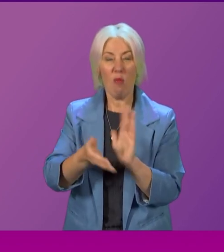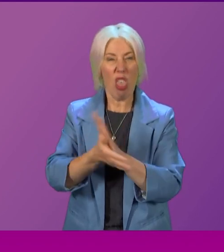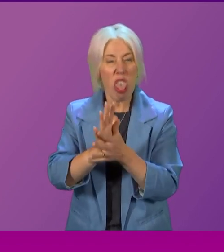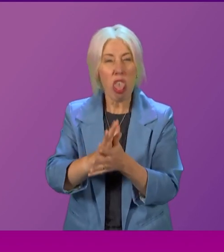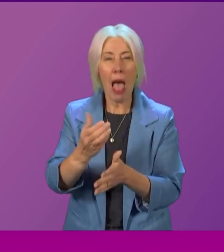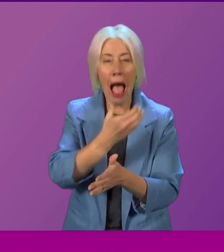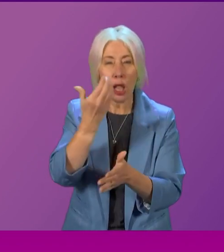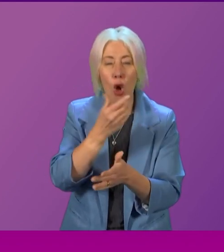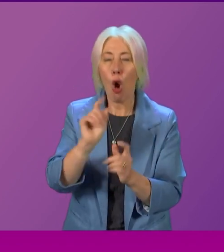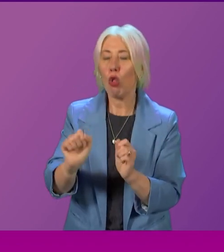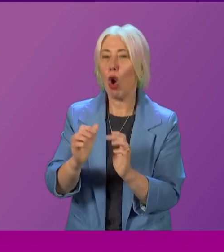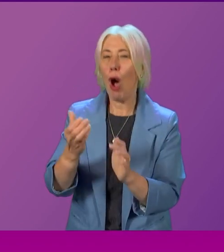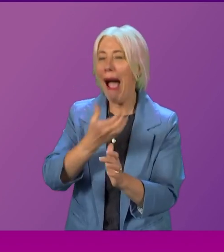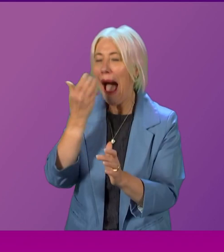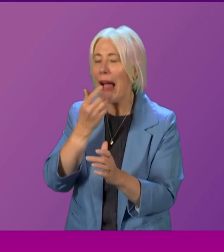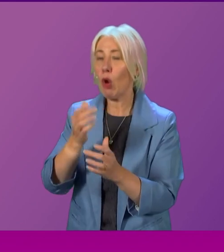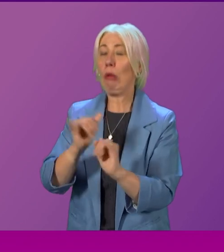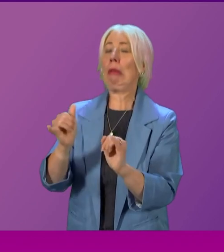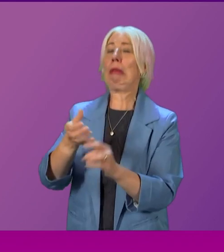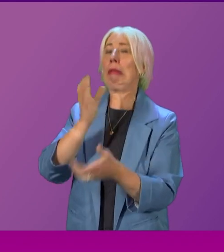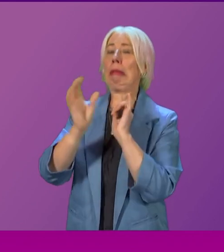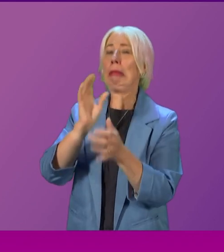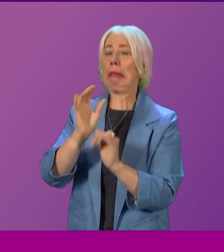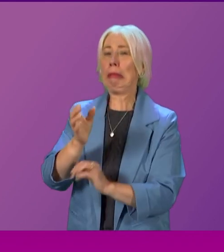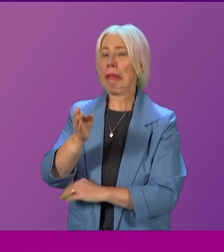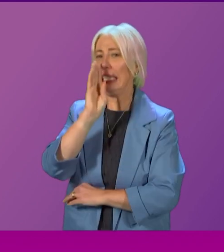alcohol in ways that pose a danger to them and to others.